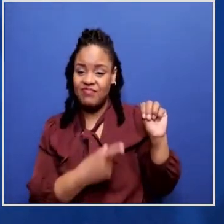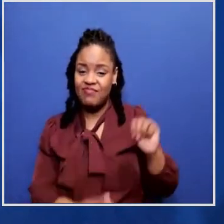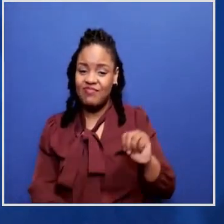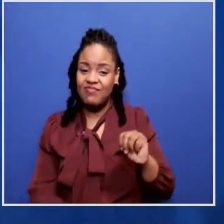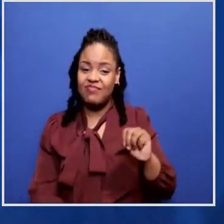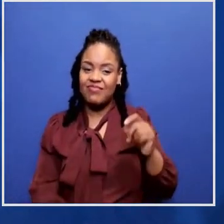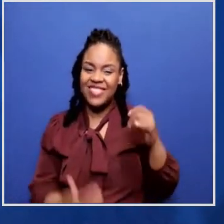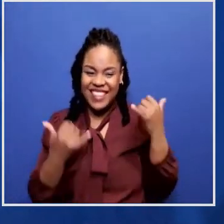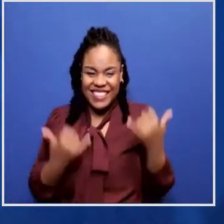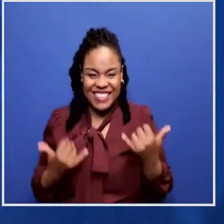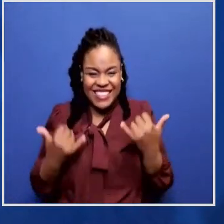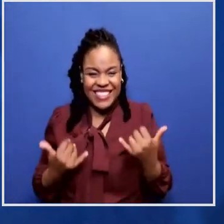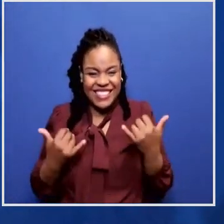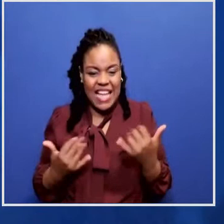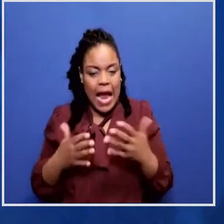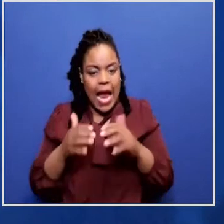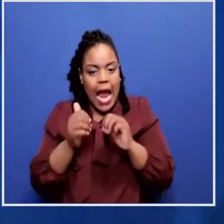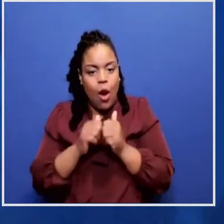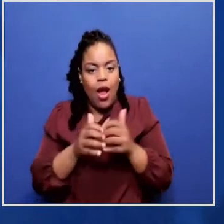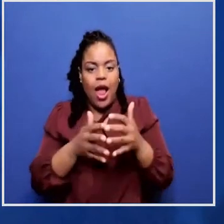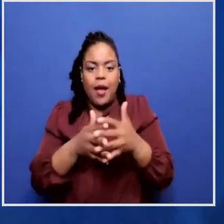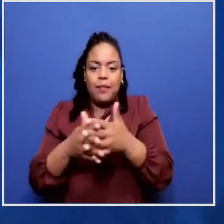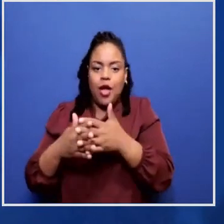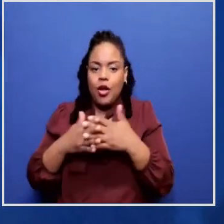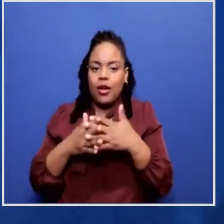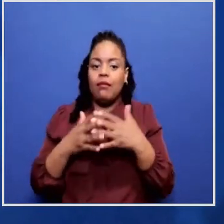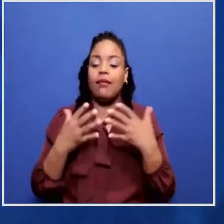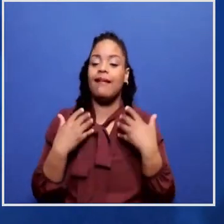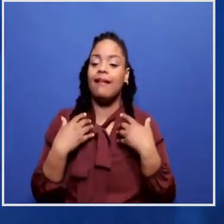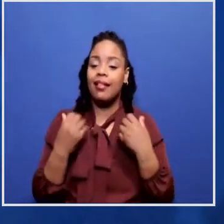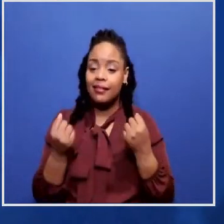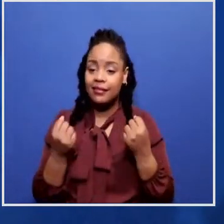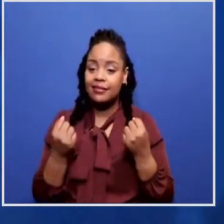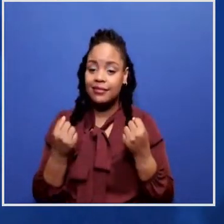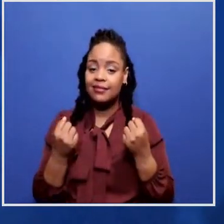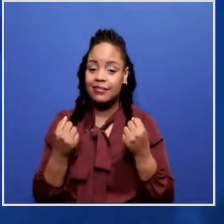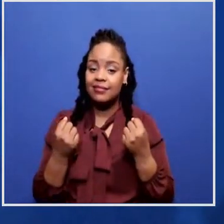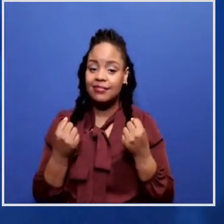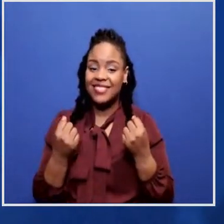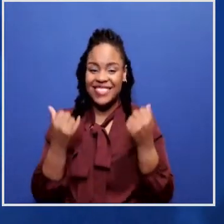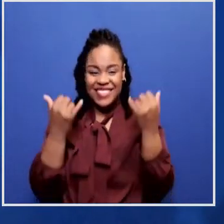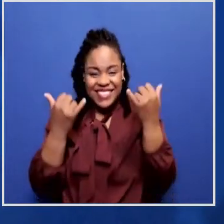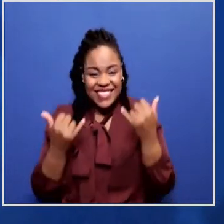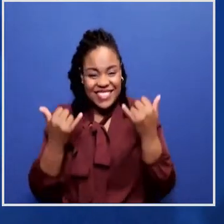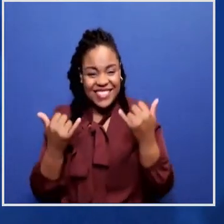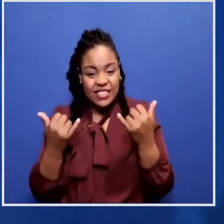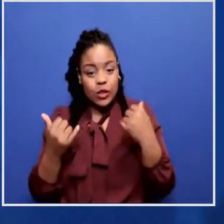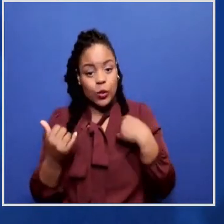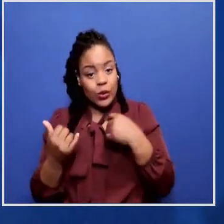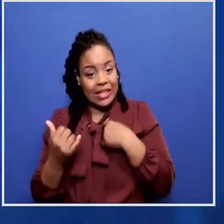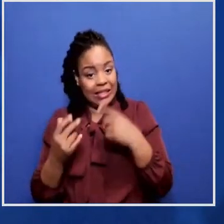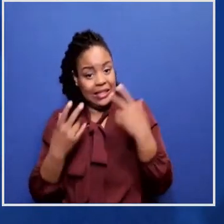THIS IS HOW WE REBUILD. THIS IS THE VISION THAT WE ARE